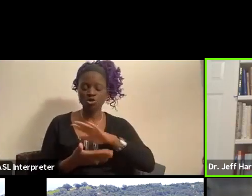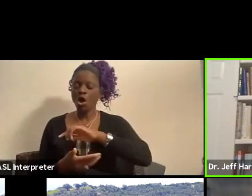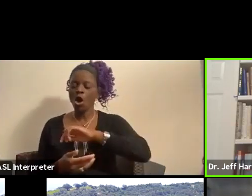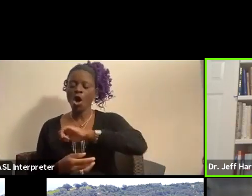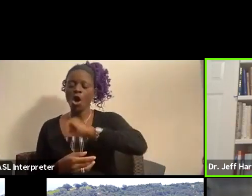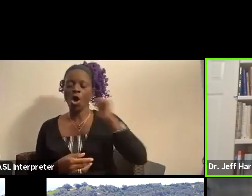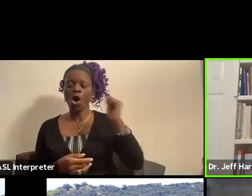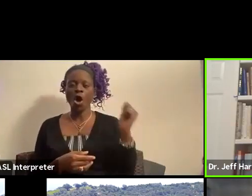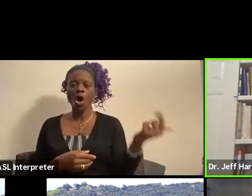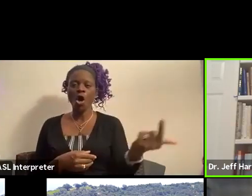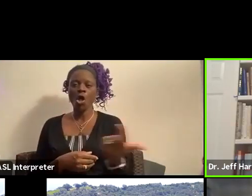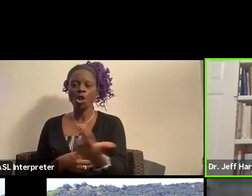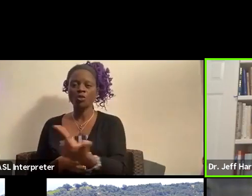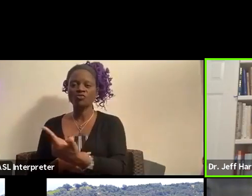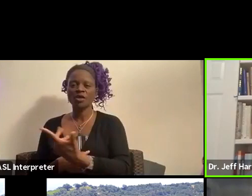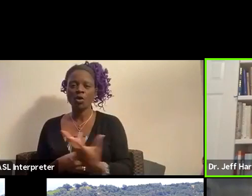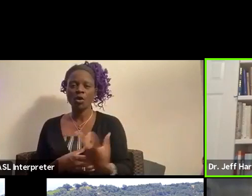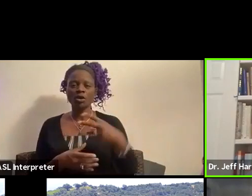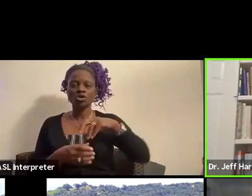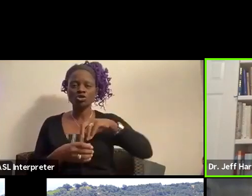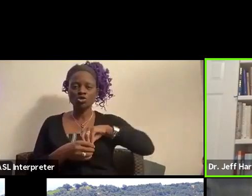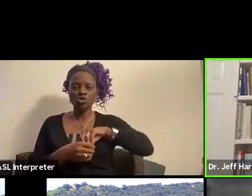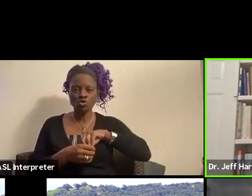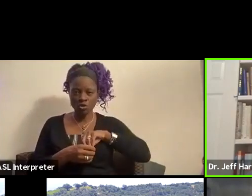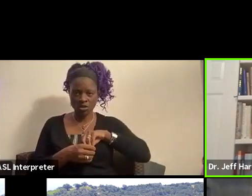So our expectation is that at some point,